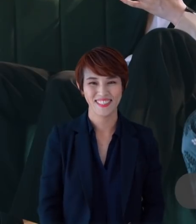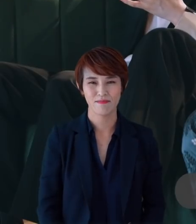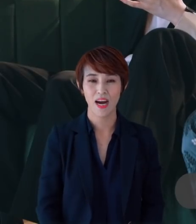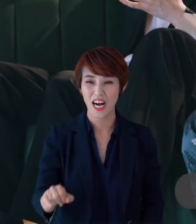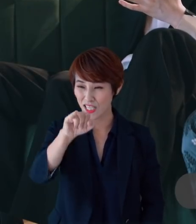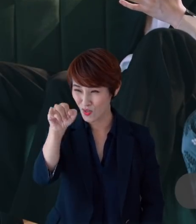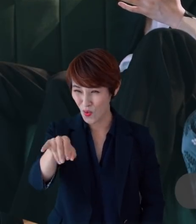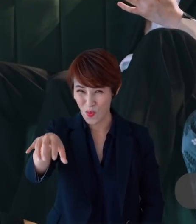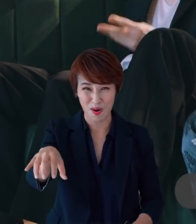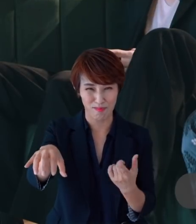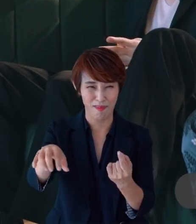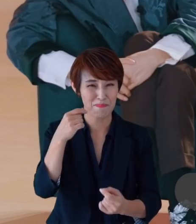Yeah. Same goes for Euljiro, too.